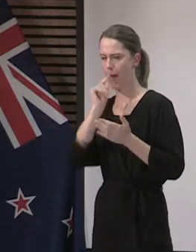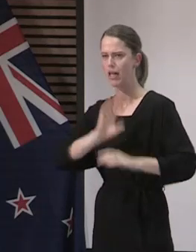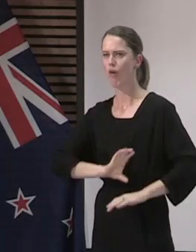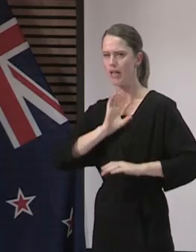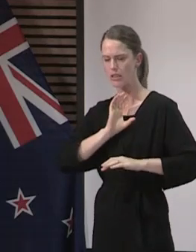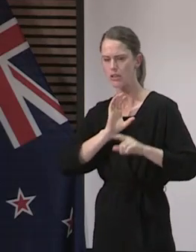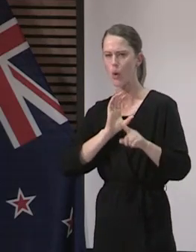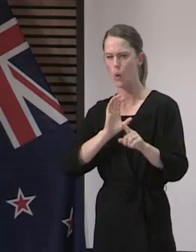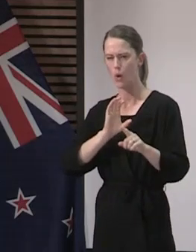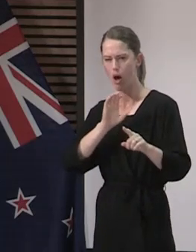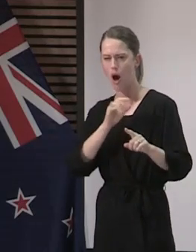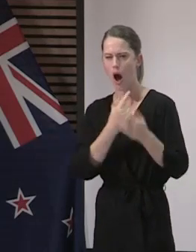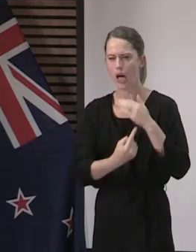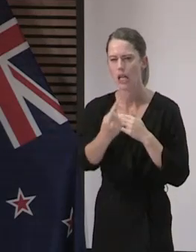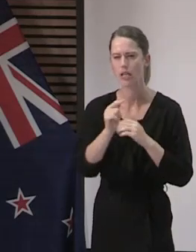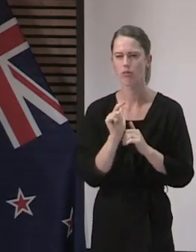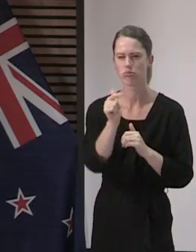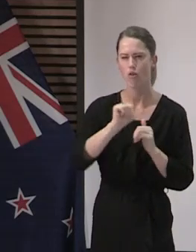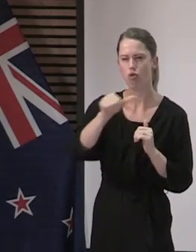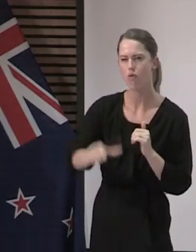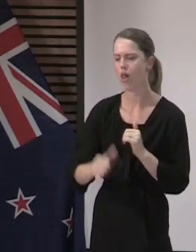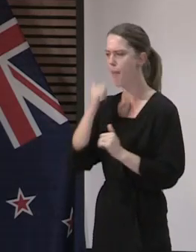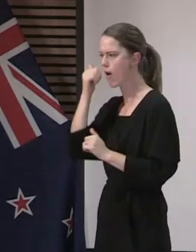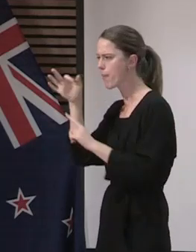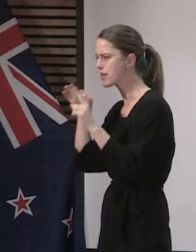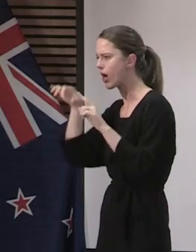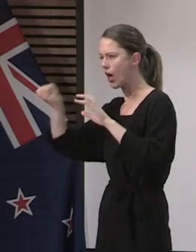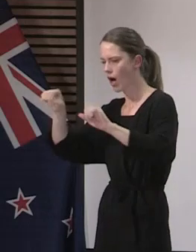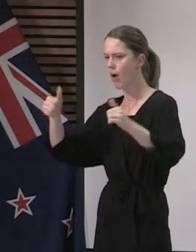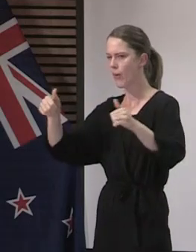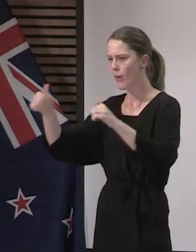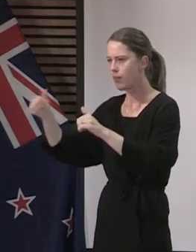health perspective, the testing will continue